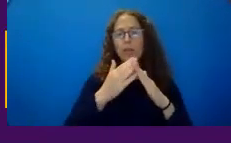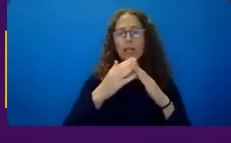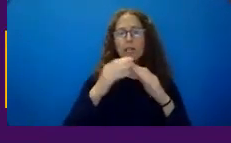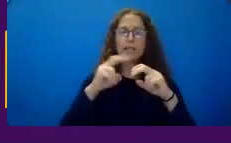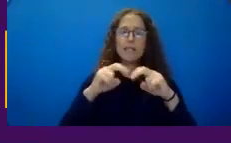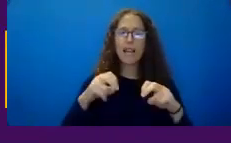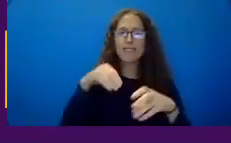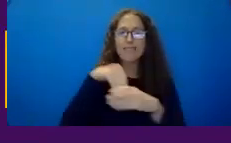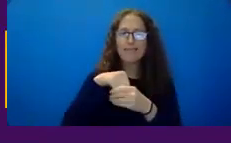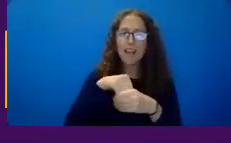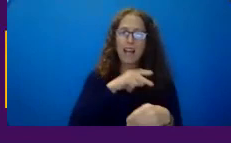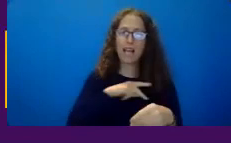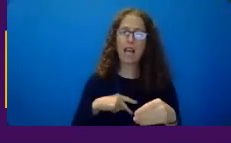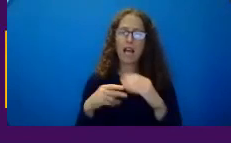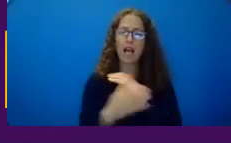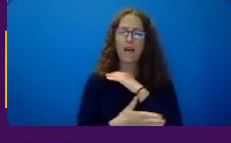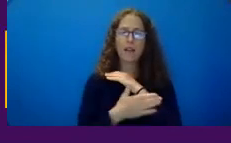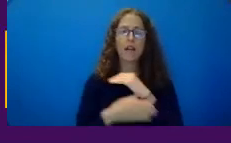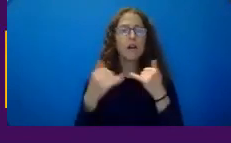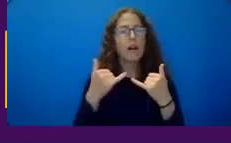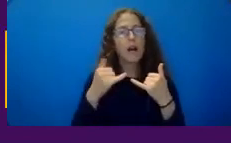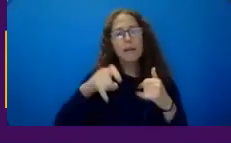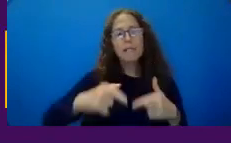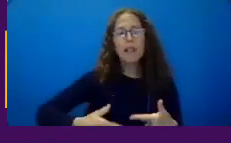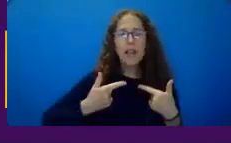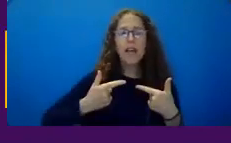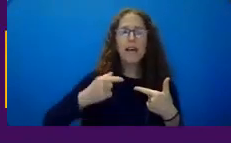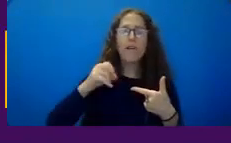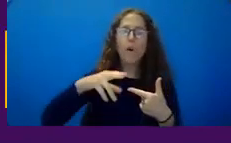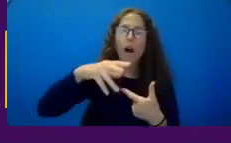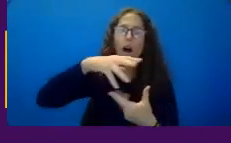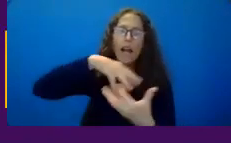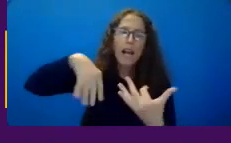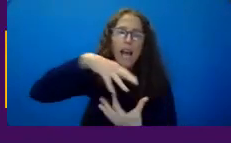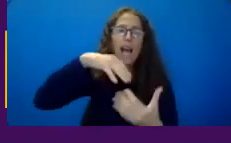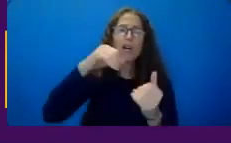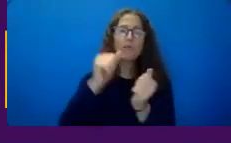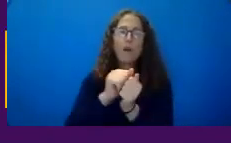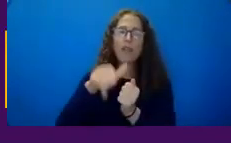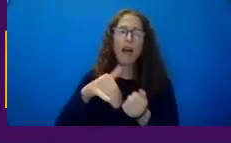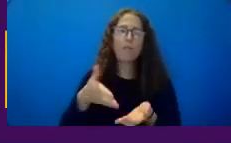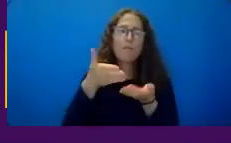SO THEY MUST BE AN ORGANIZATION OR ENTITY THAT CURRENTLY SERVE, IDENTIFY AS OR SUPPORT